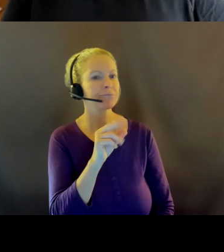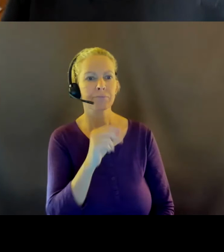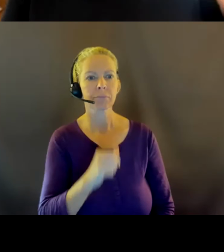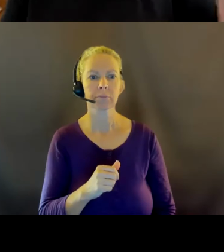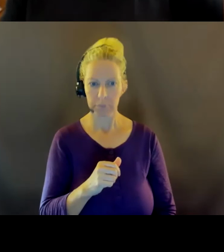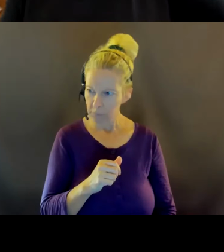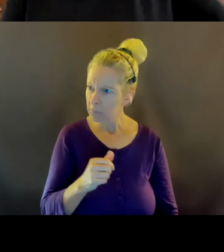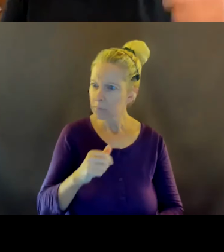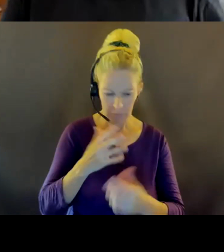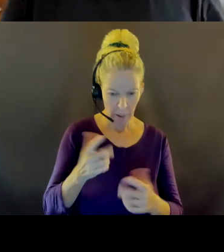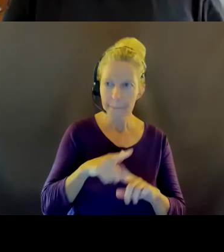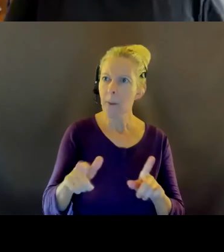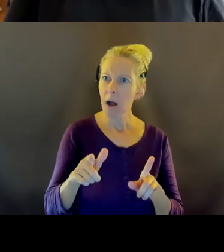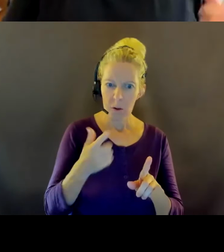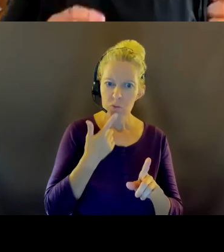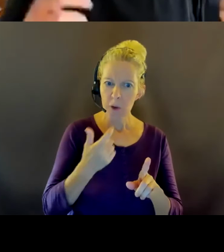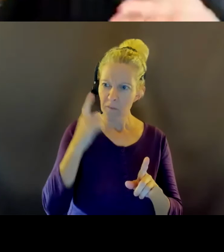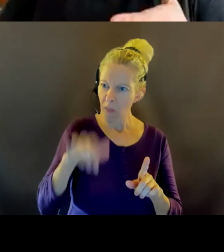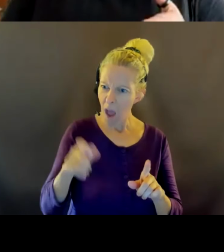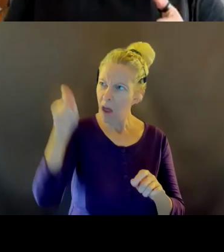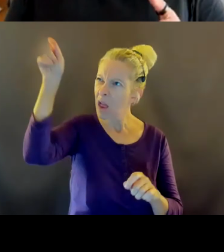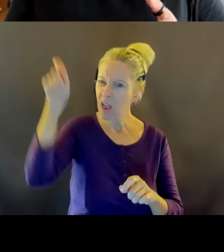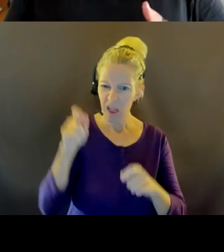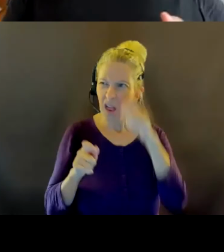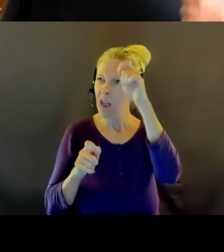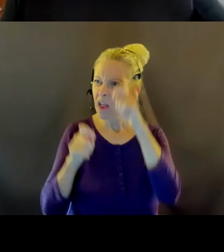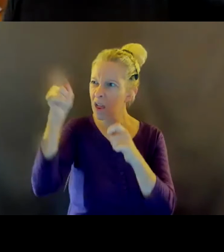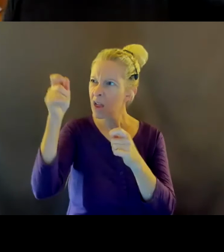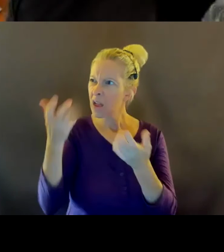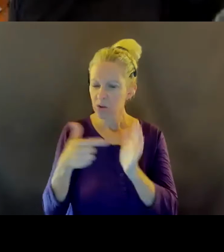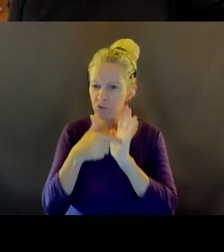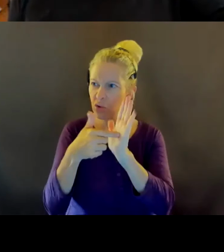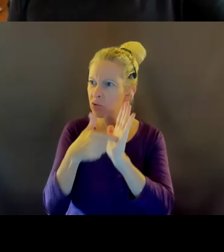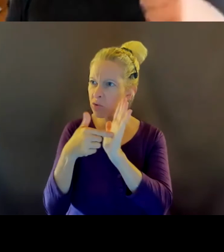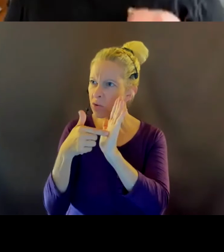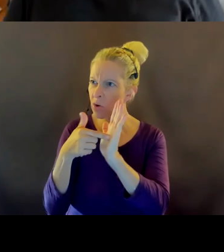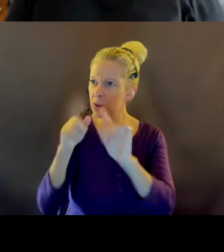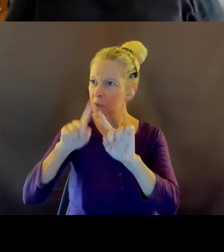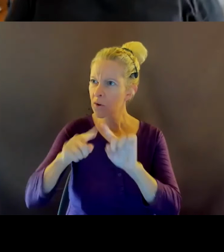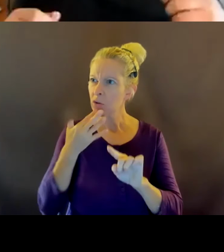I raised my red color.